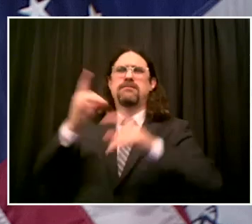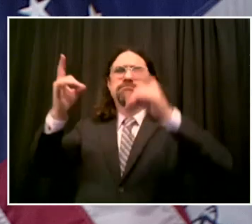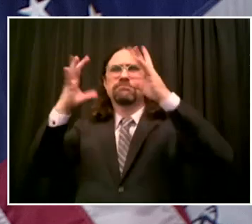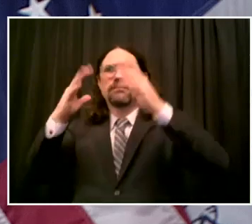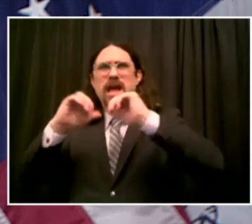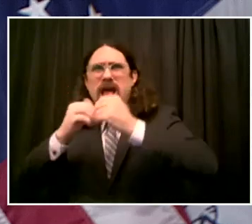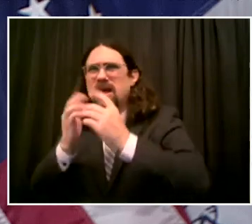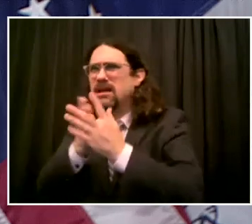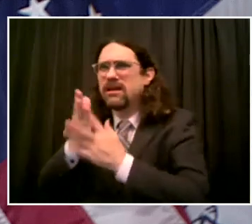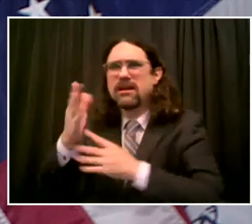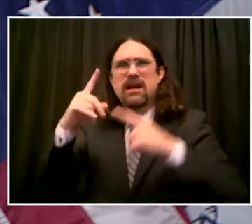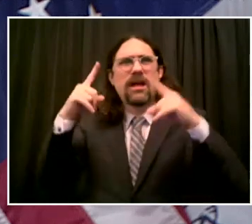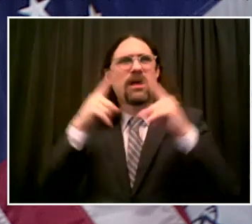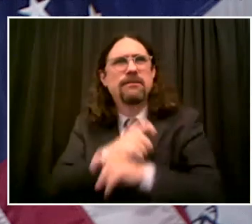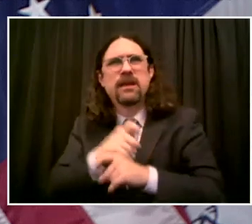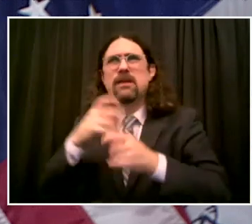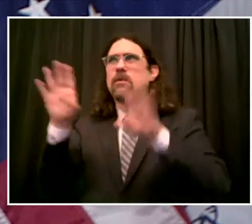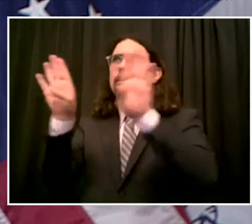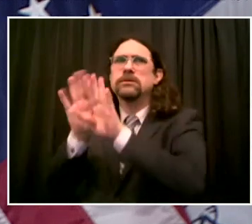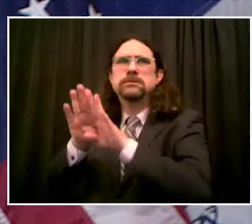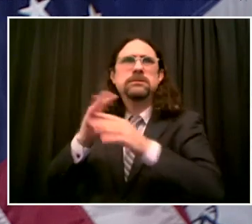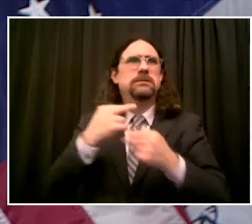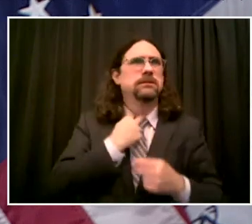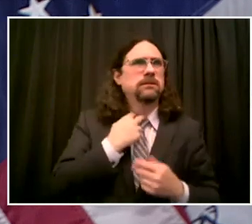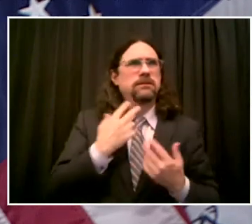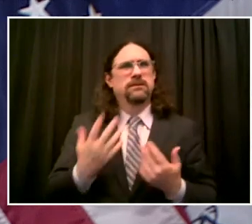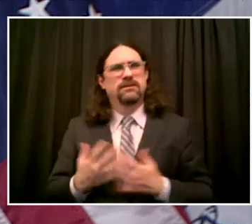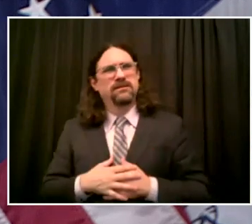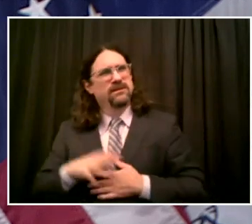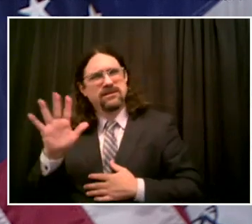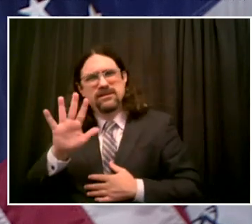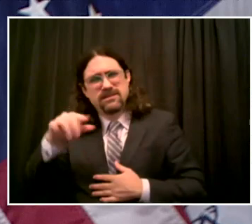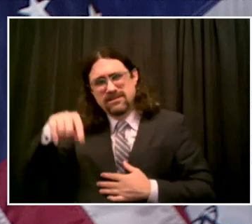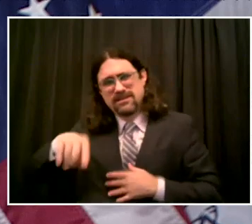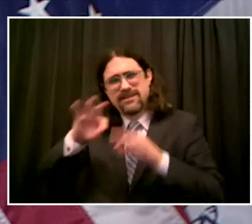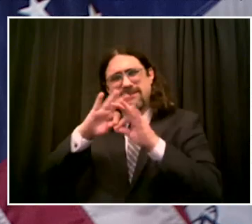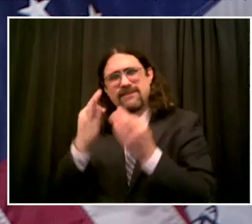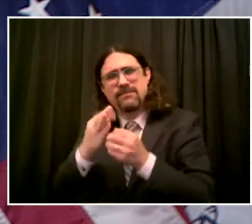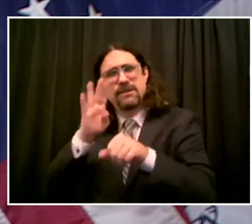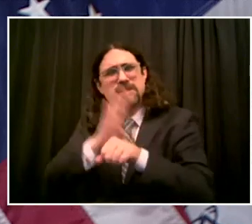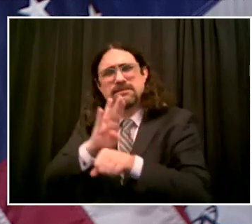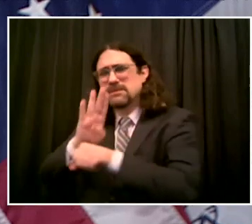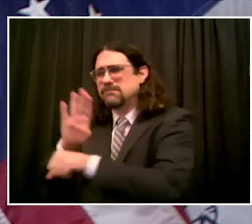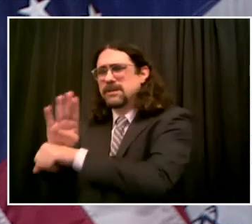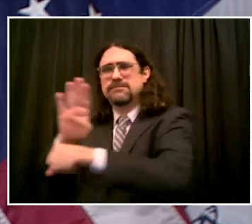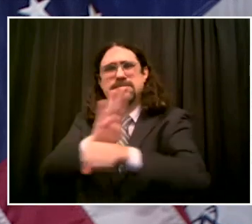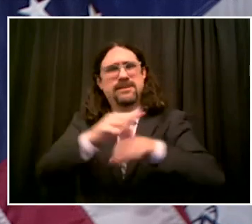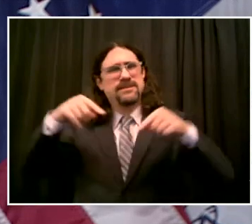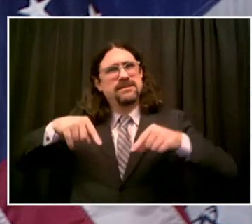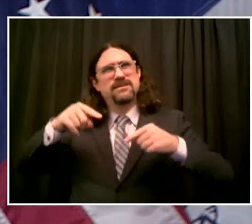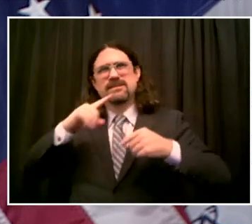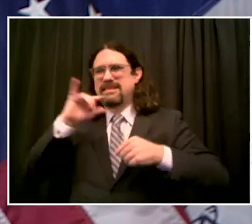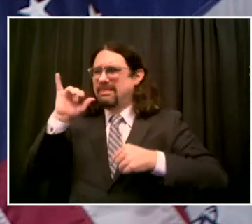ARE STRUGGLING, SO MANY ARE WORRIES THEY WN'OT BE ABLE TO SURVIVE. THEY ARE CRUCIAL TTHO IS CTYI.